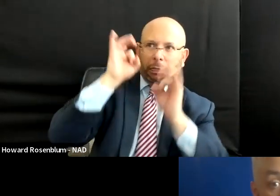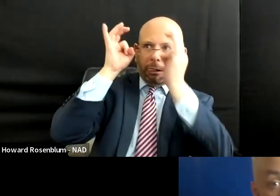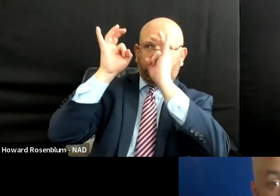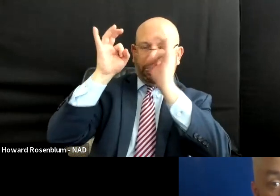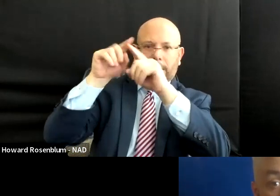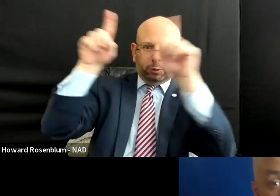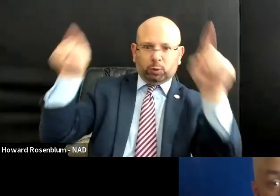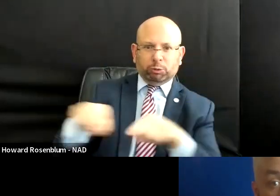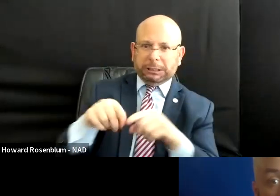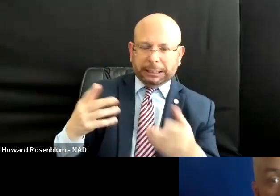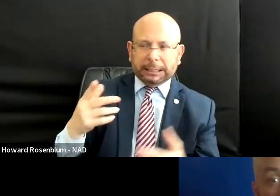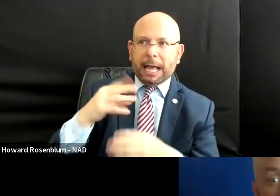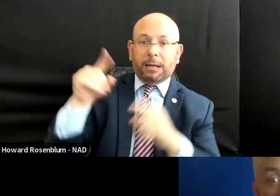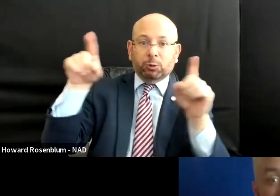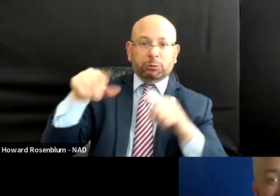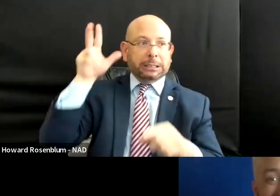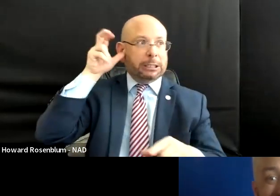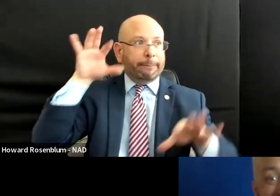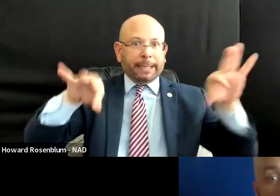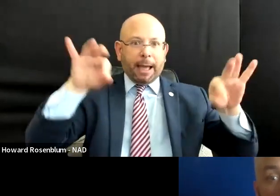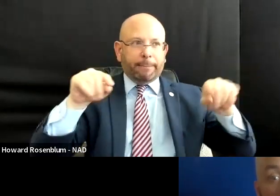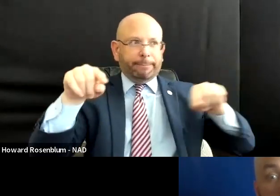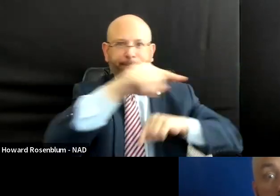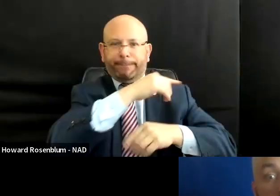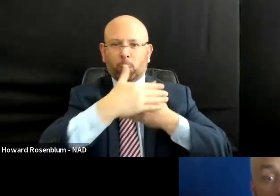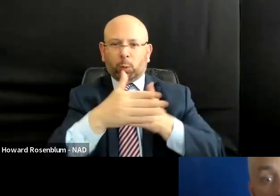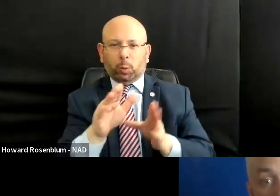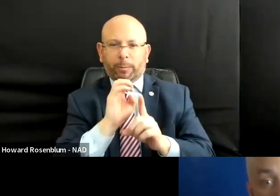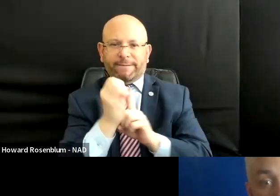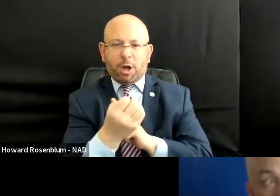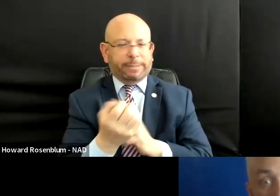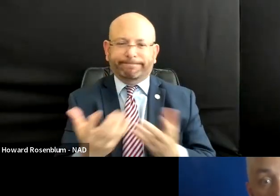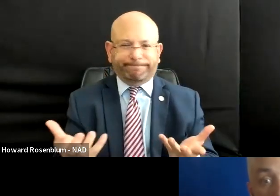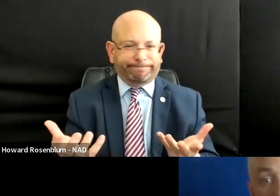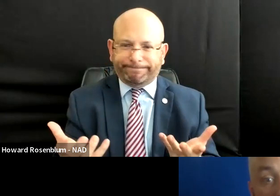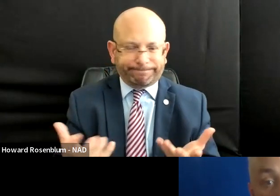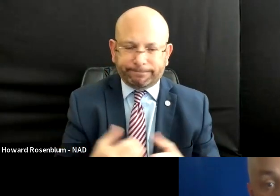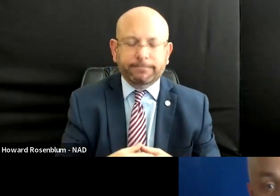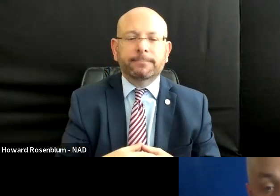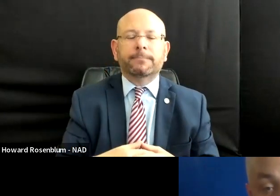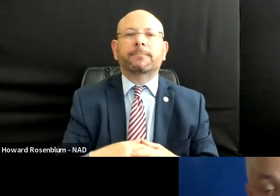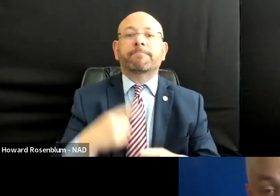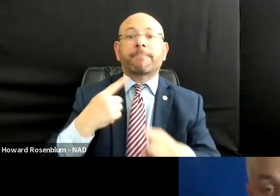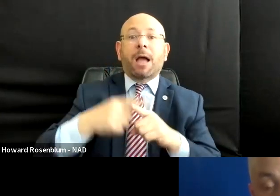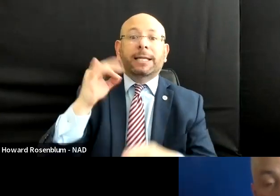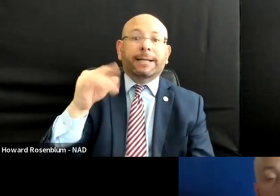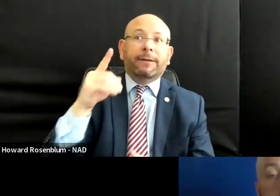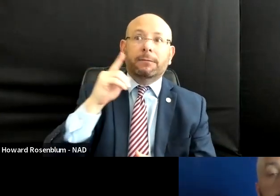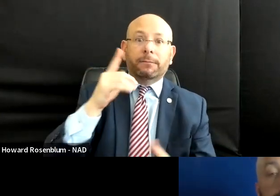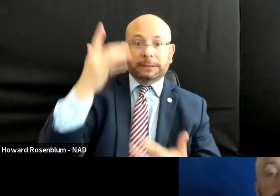so many hospitals were only willing to provide VRI for their Deaf path patients. Why not in